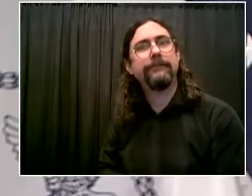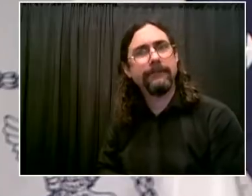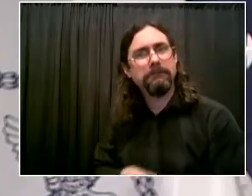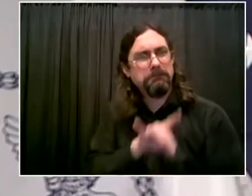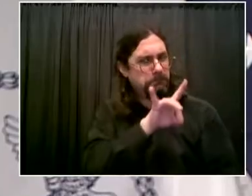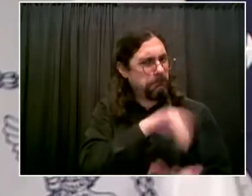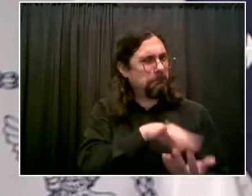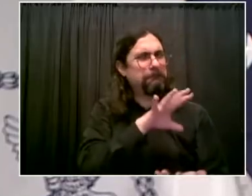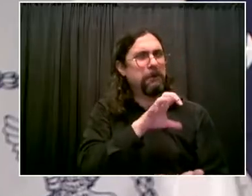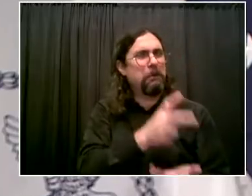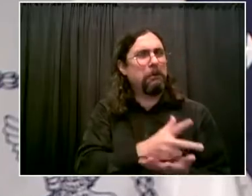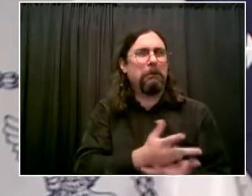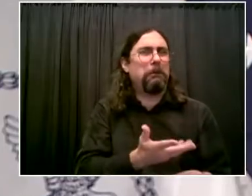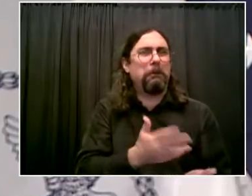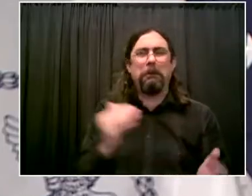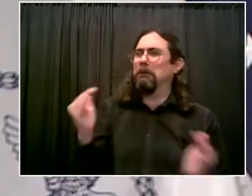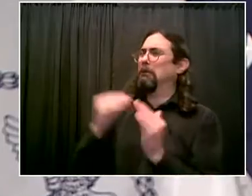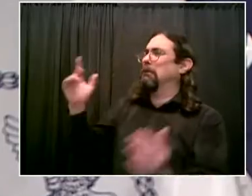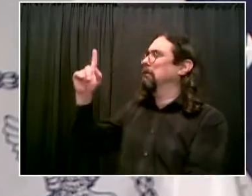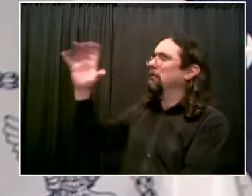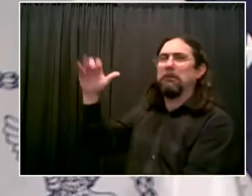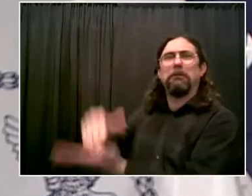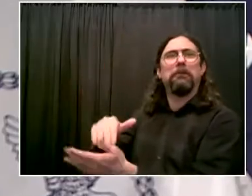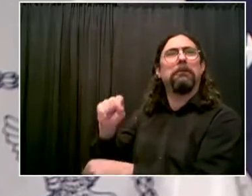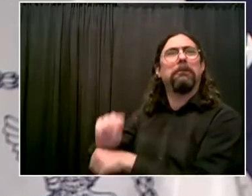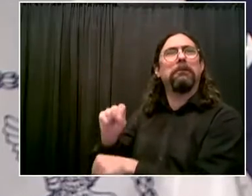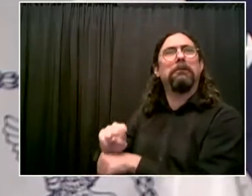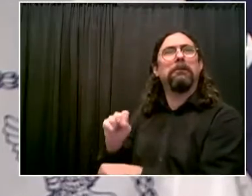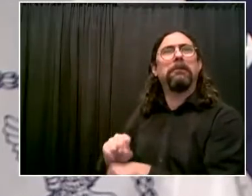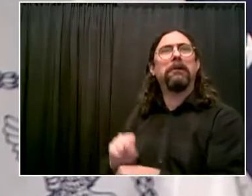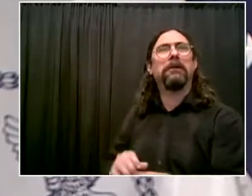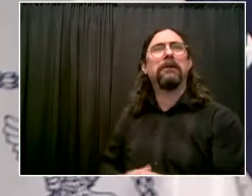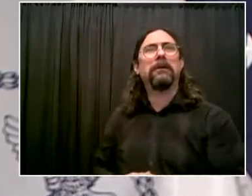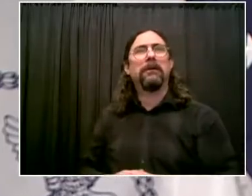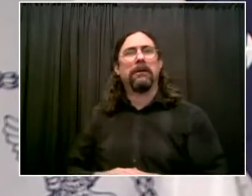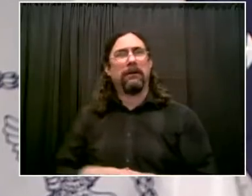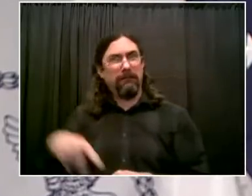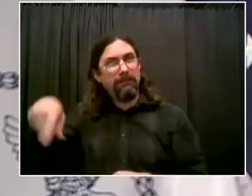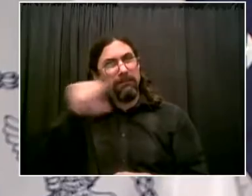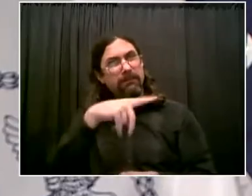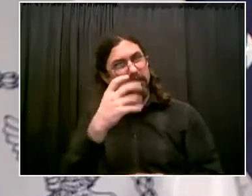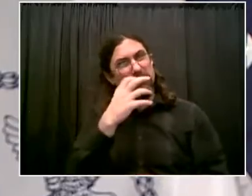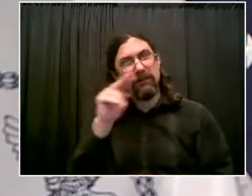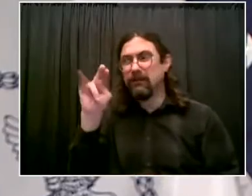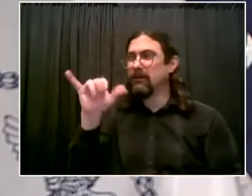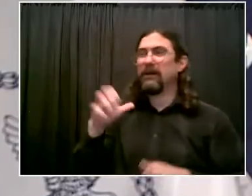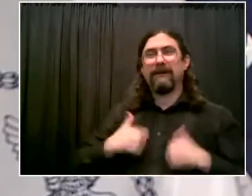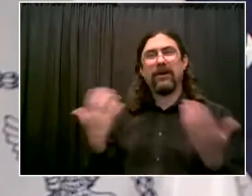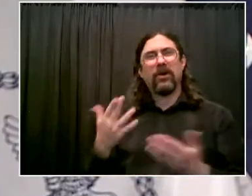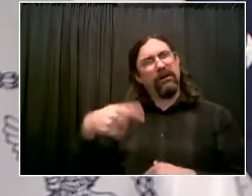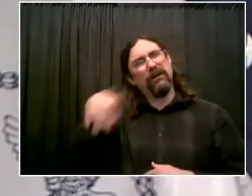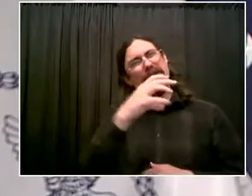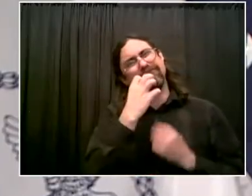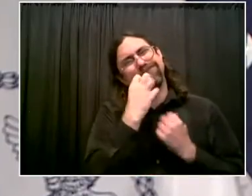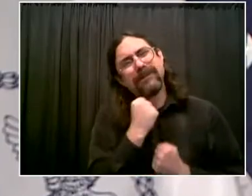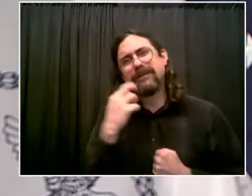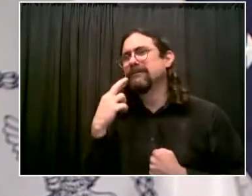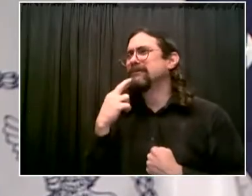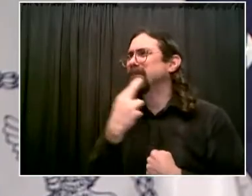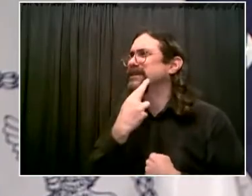OUTDOOR DINING IS THE WAY WE SAVE RESTAURANTS GOING FORWARD. WEWA NT THOE S JOBS, WE WANT THAT VIBRANCY.